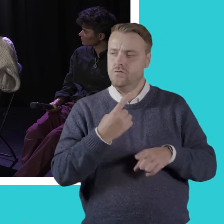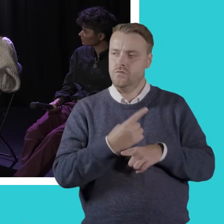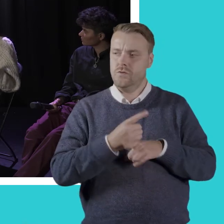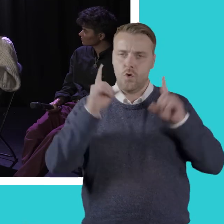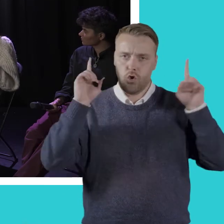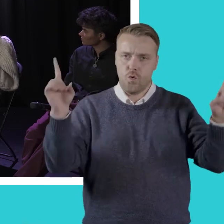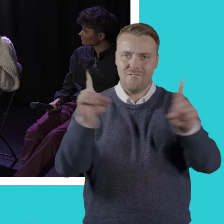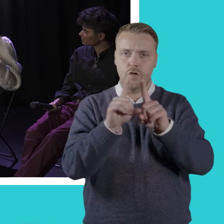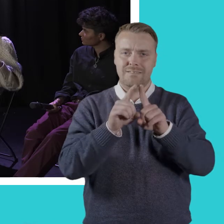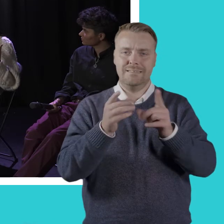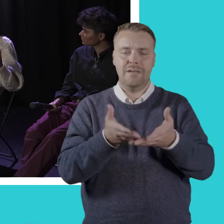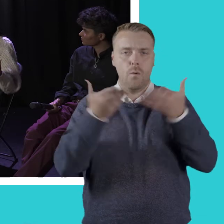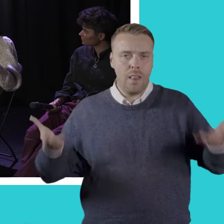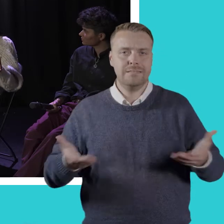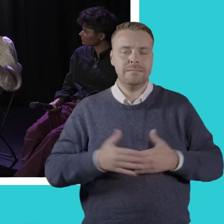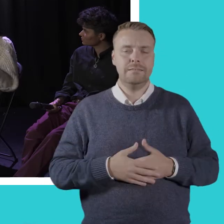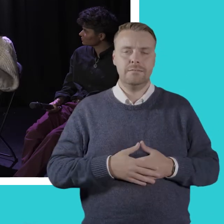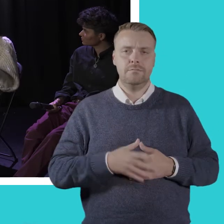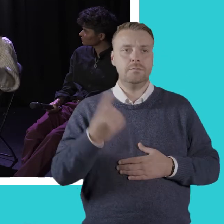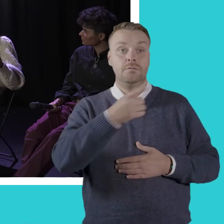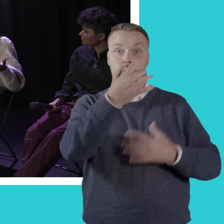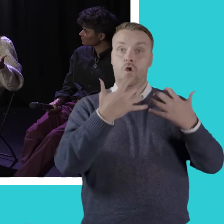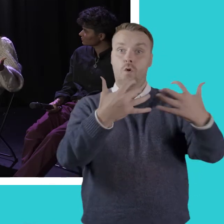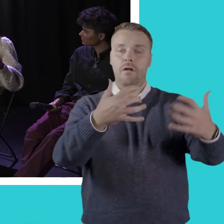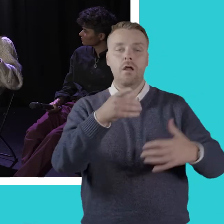and equality. And somebody you know in the audience last question or what would you say